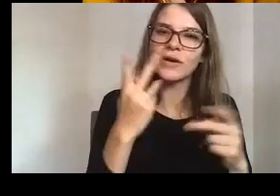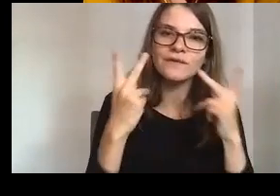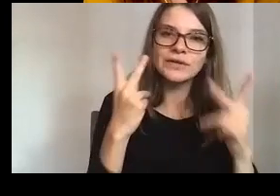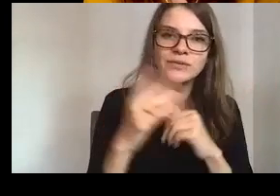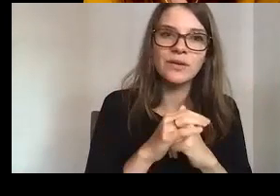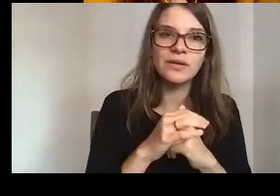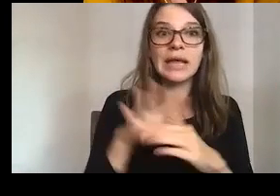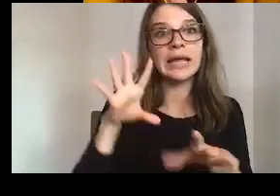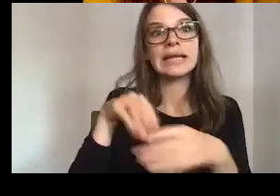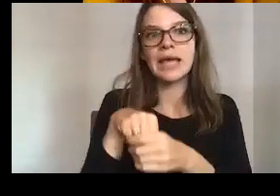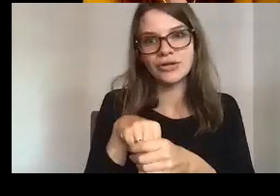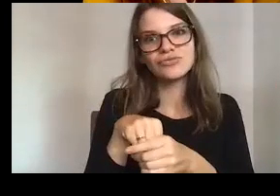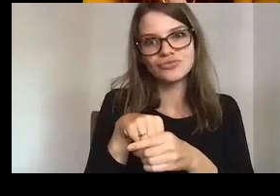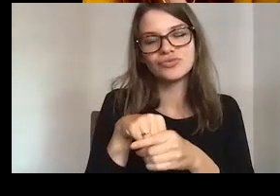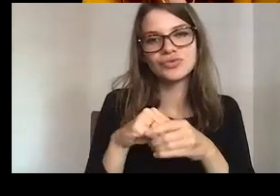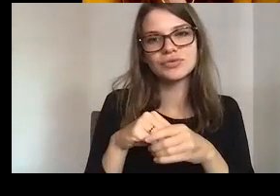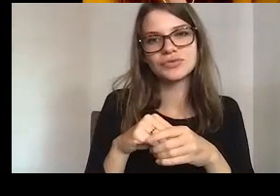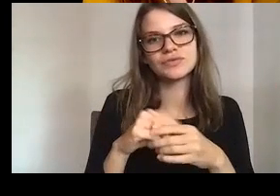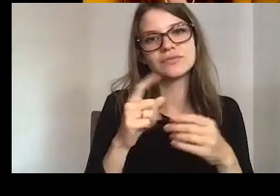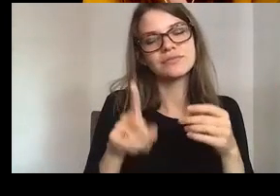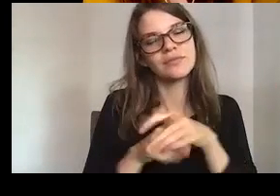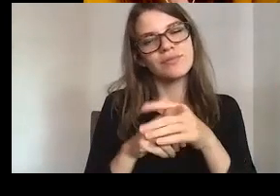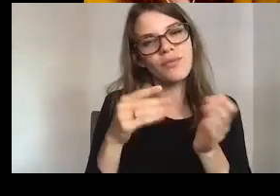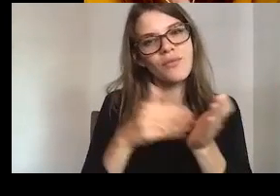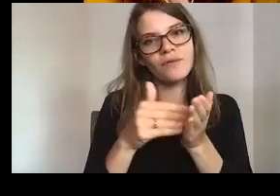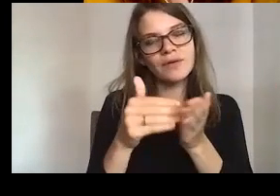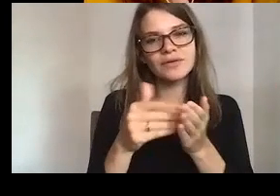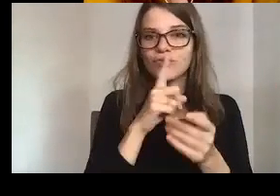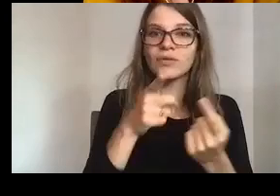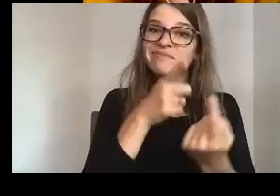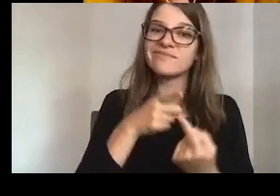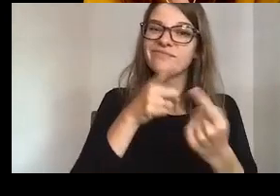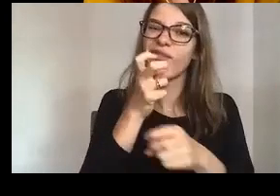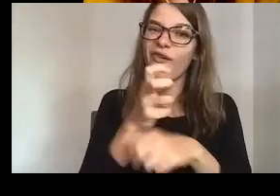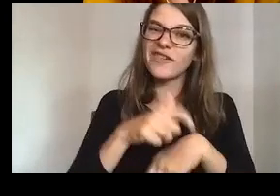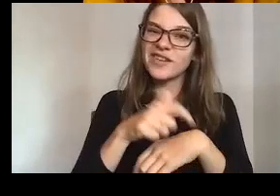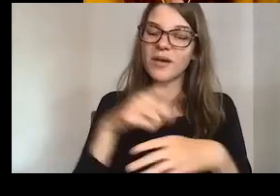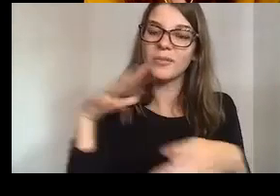common theme that came up so really having a hard time whether it's being disinterested in